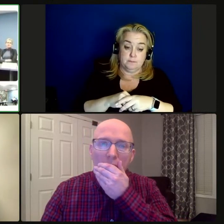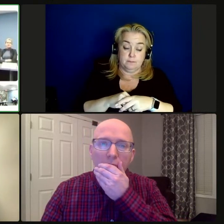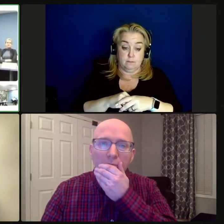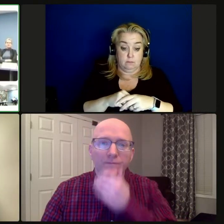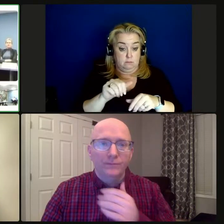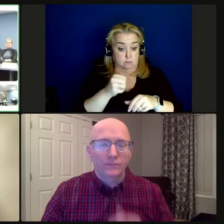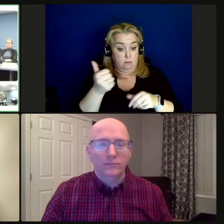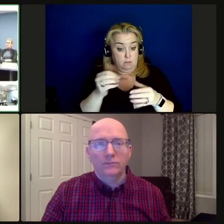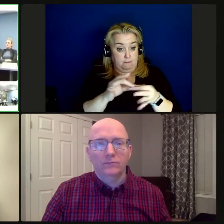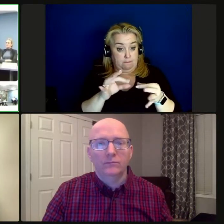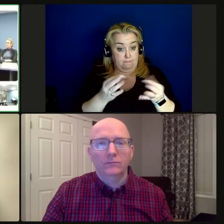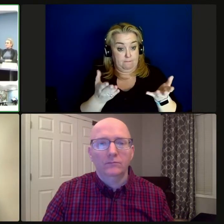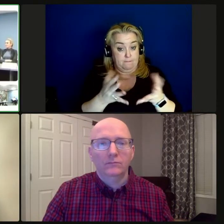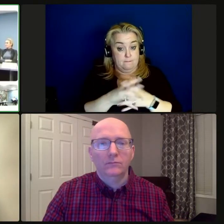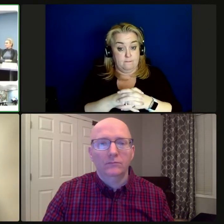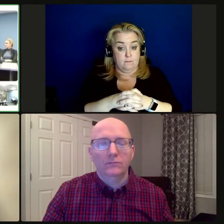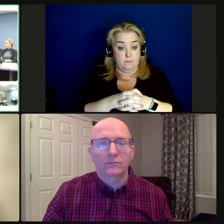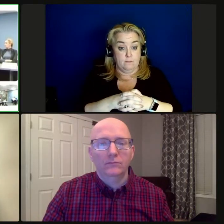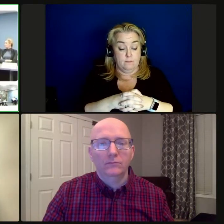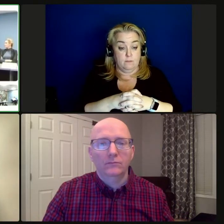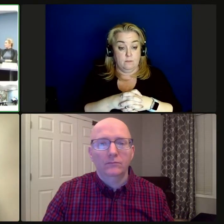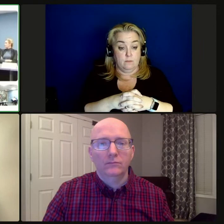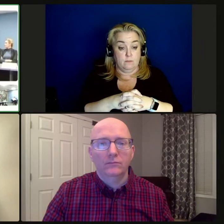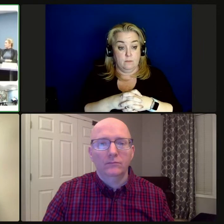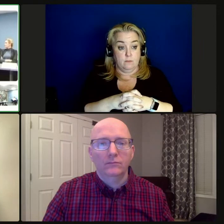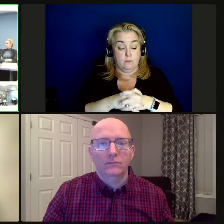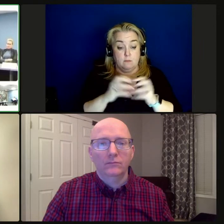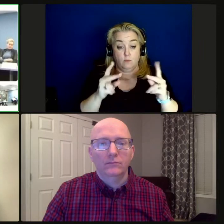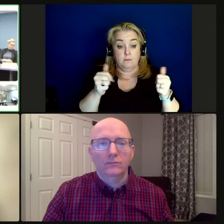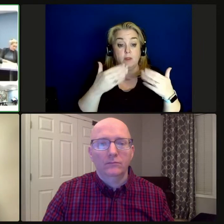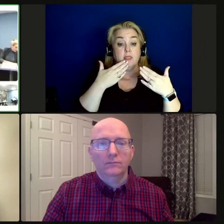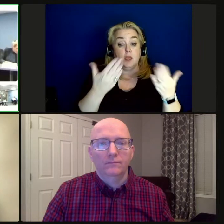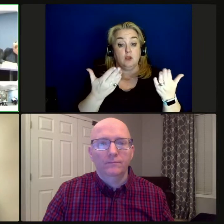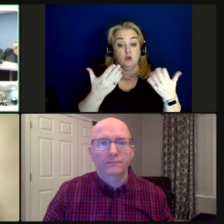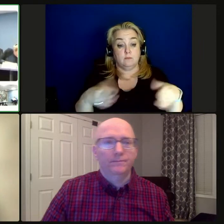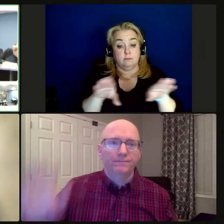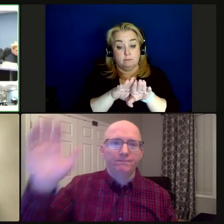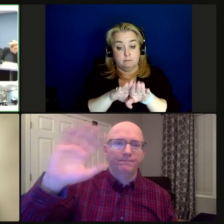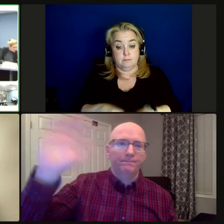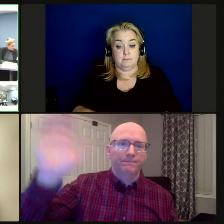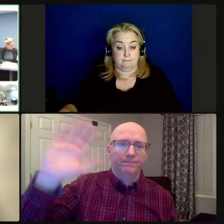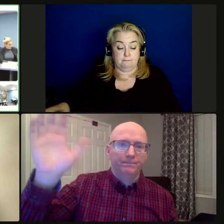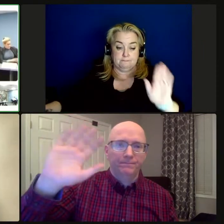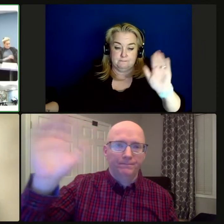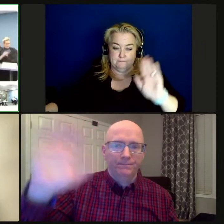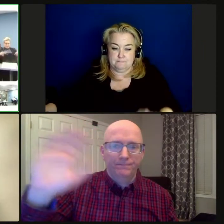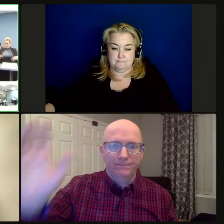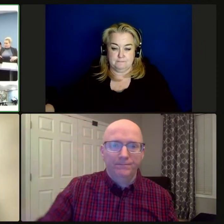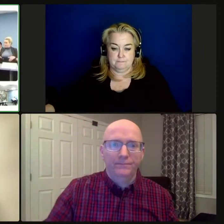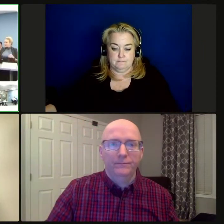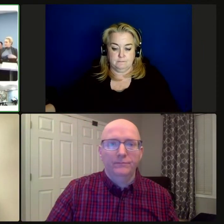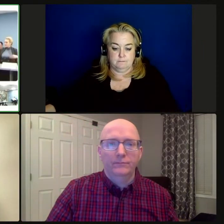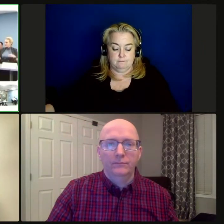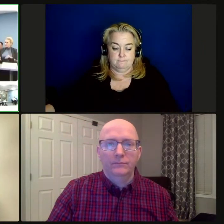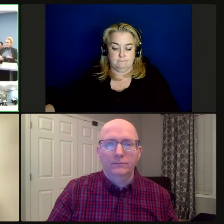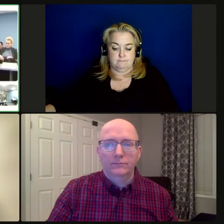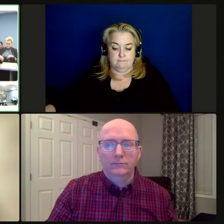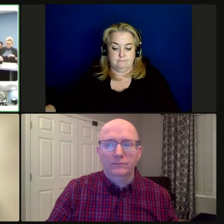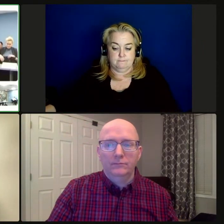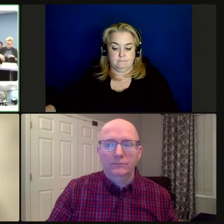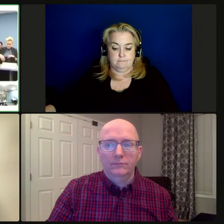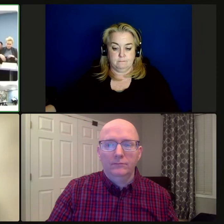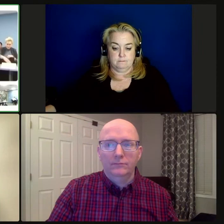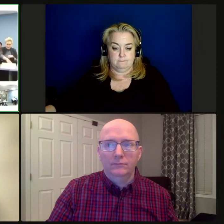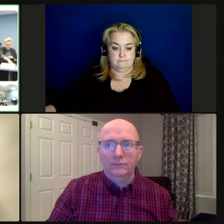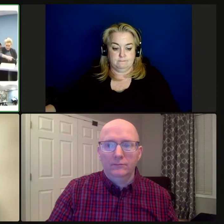THE BUDGET COMMITTEE IN APRIL.